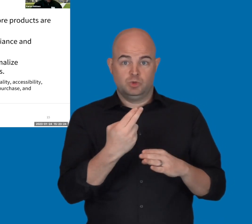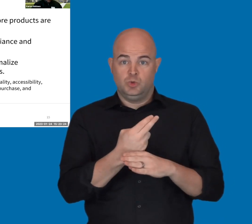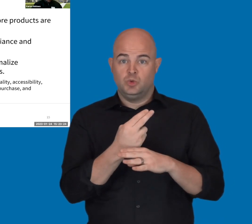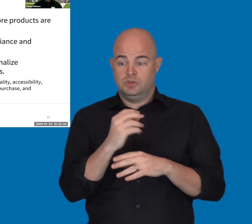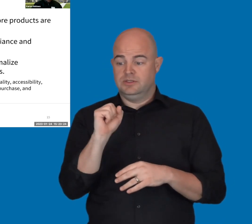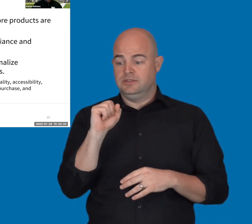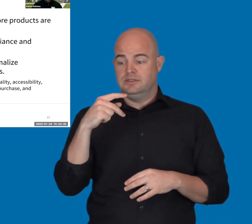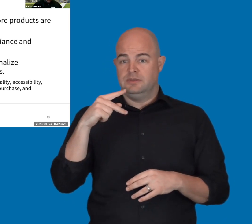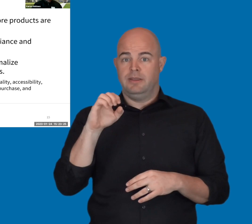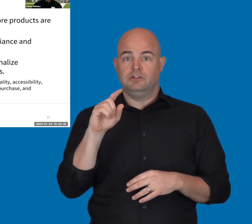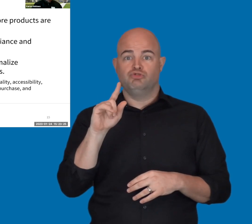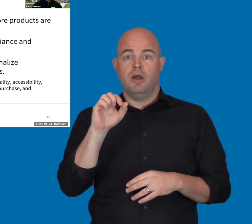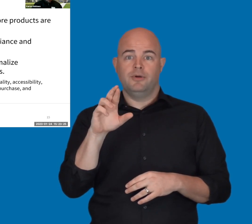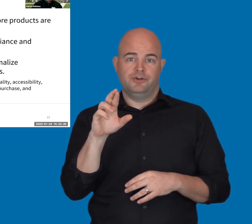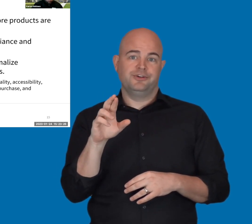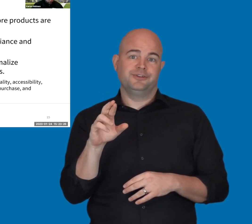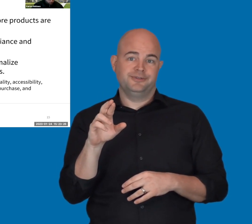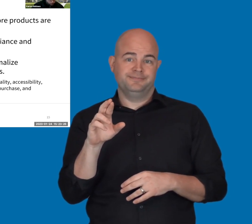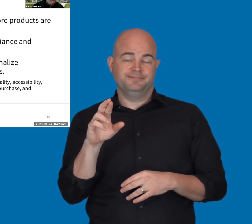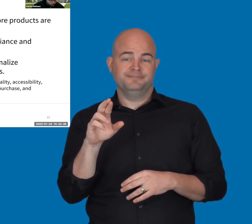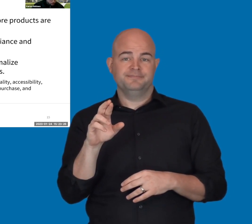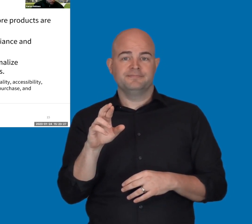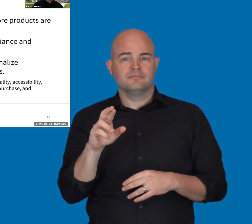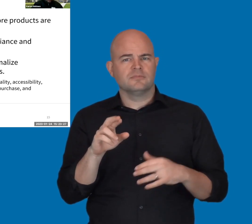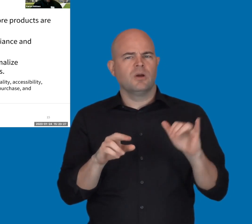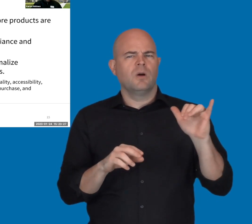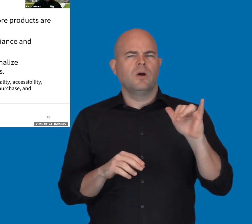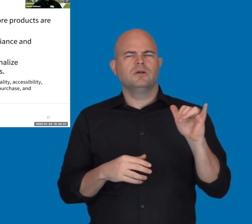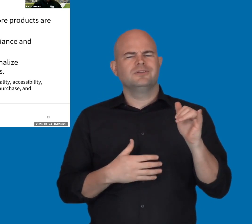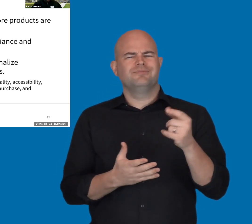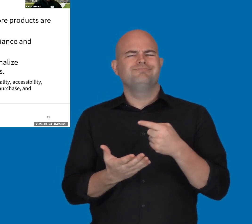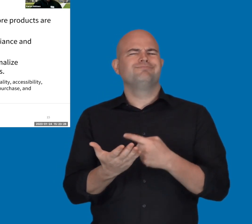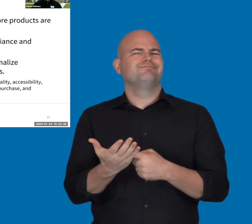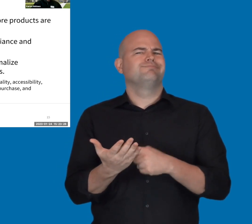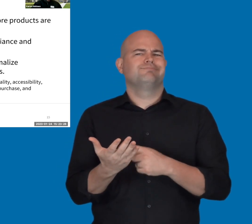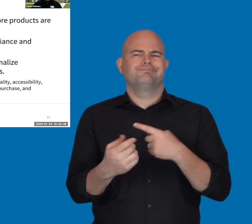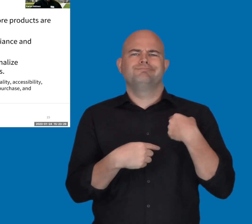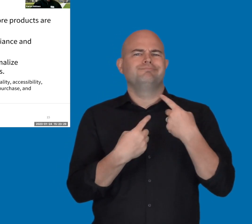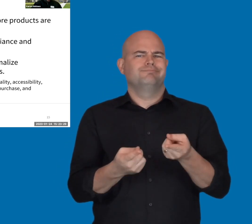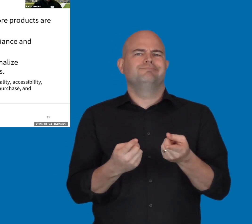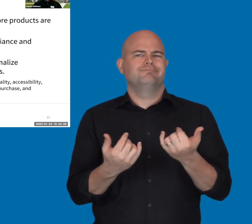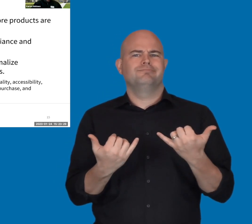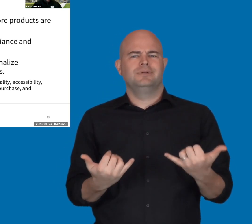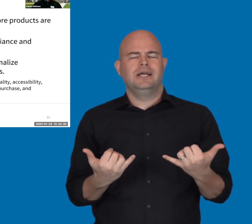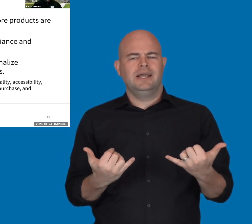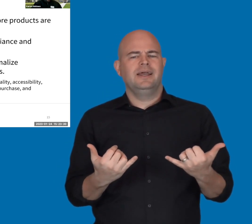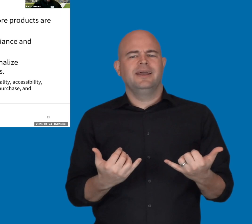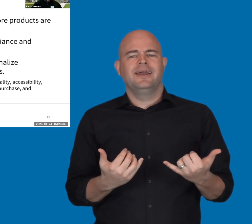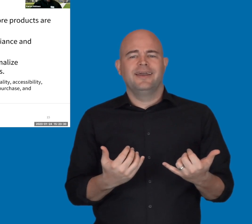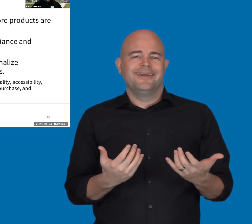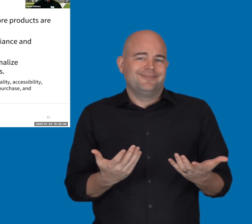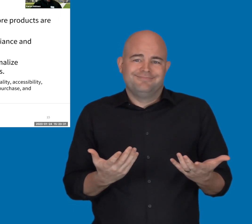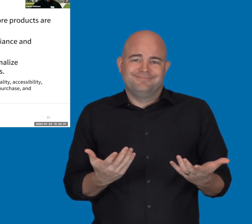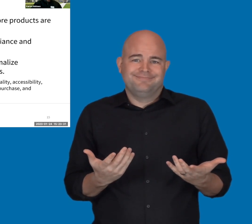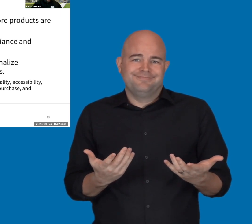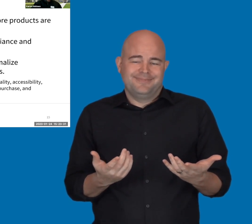We could not find a way to give access to somebody who was legally blind to the spectrometer.